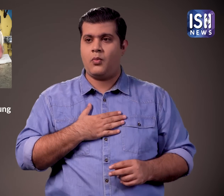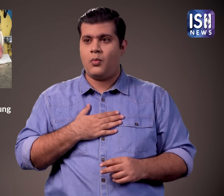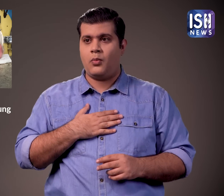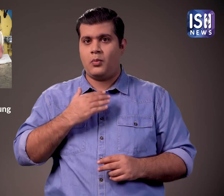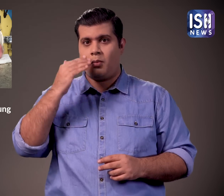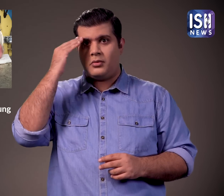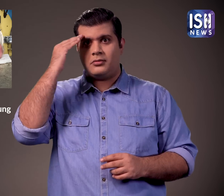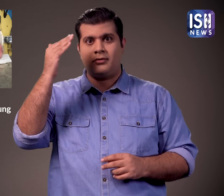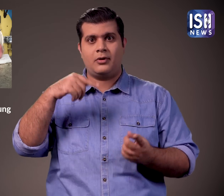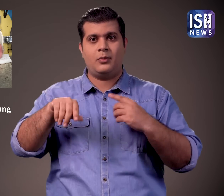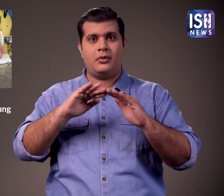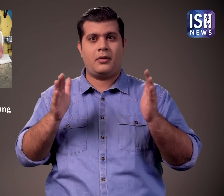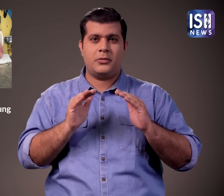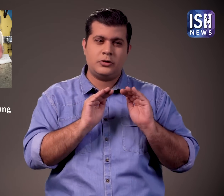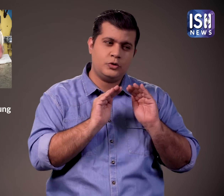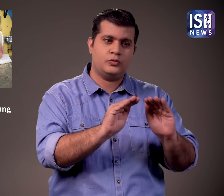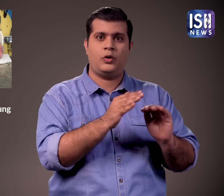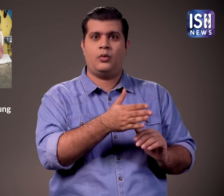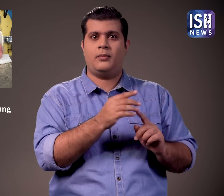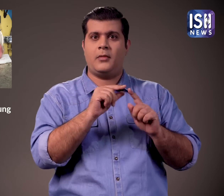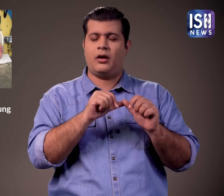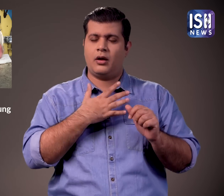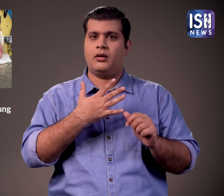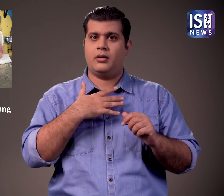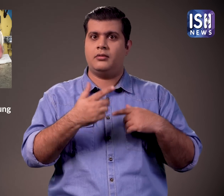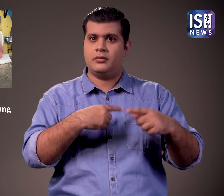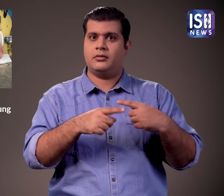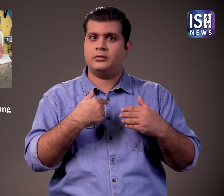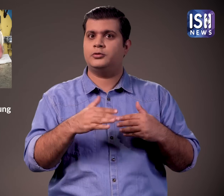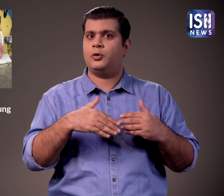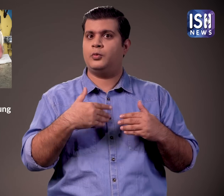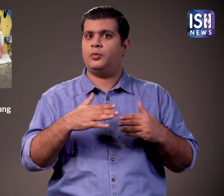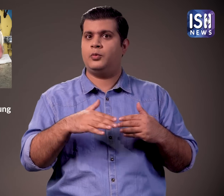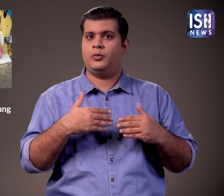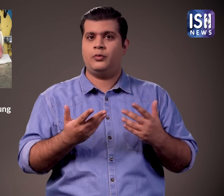Kudos to them for their incredible efforts in supporting Paul in such a way.